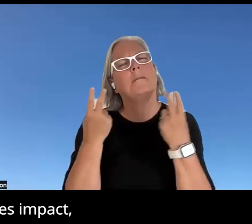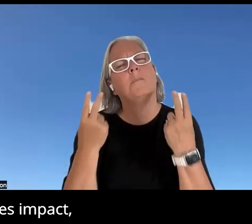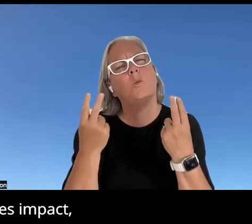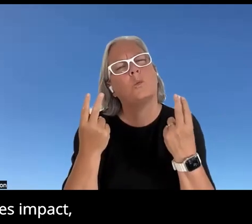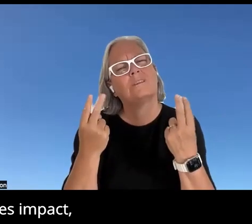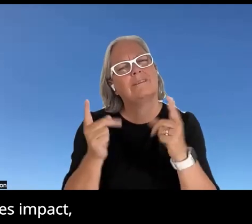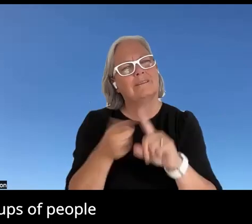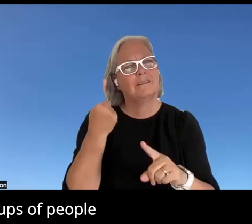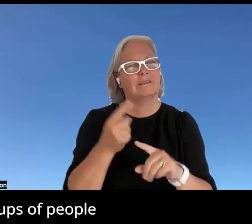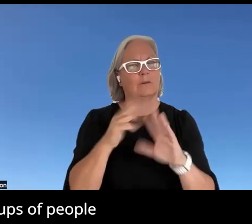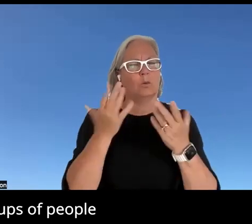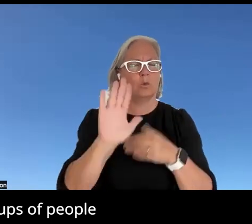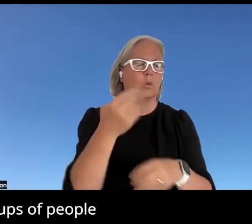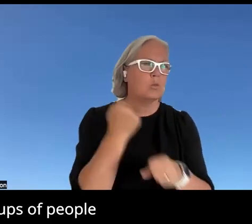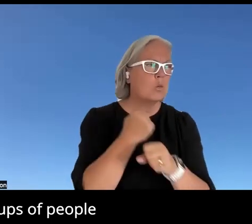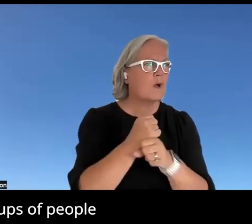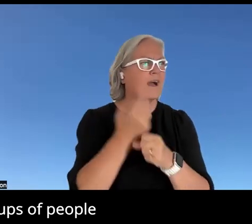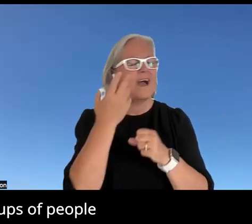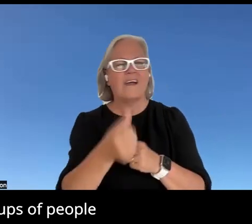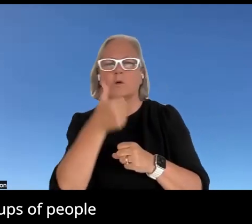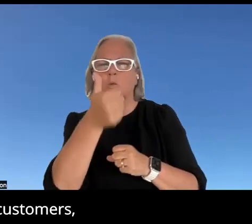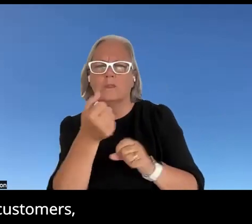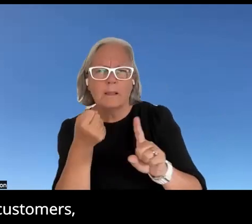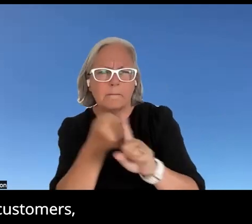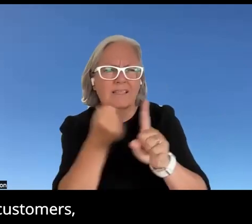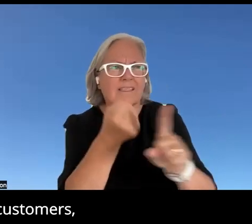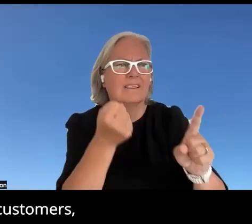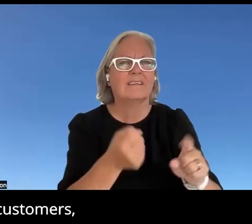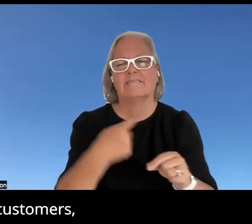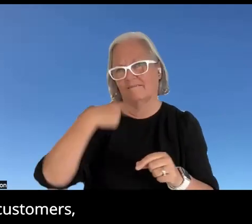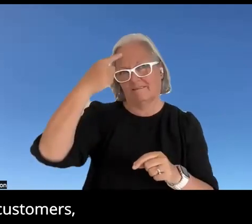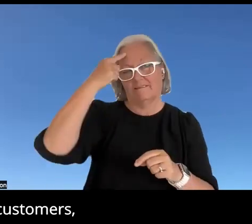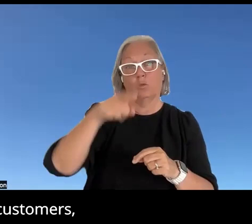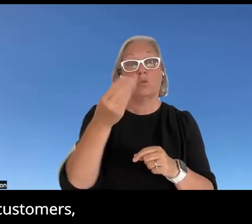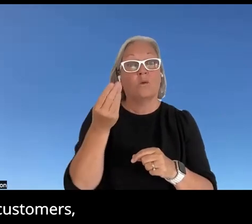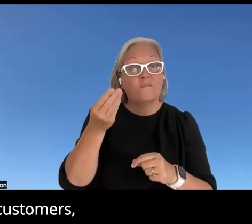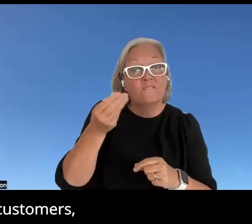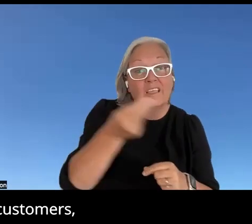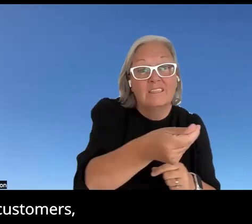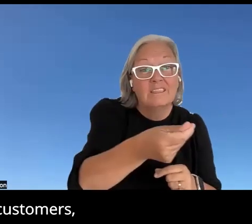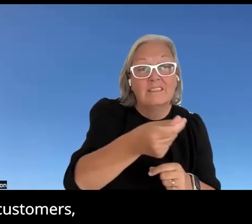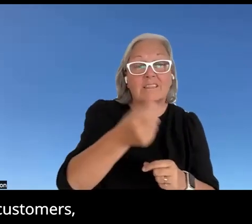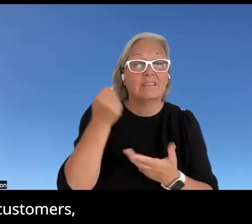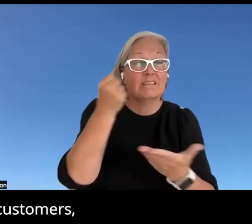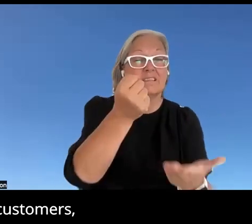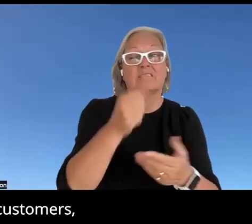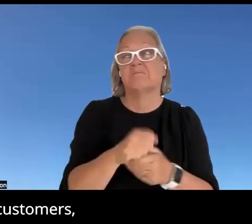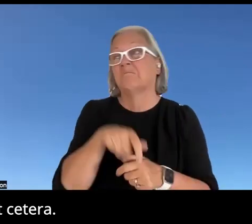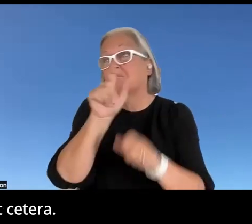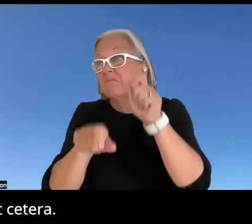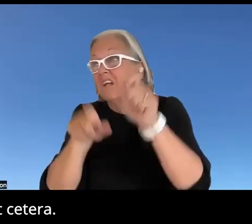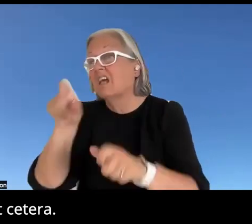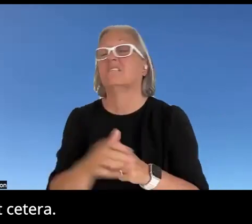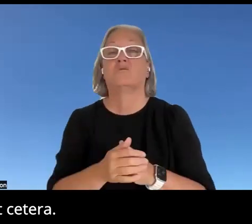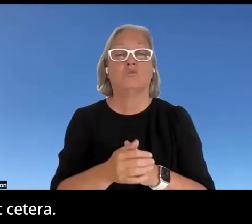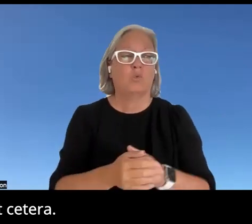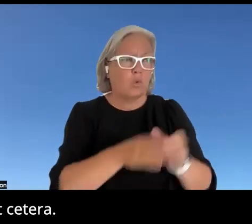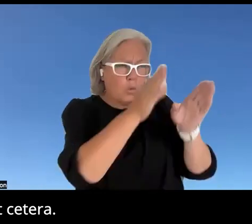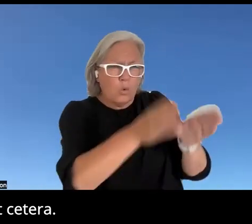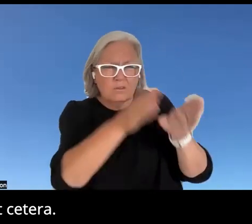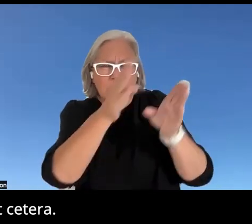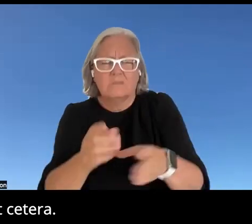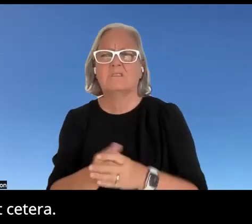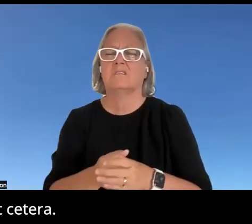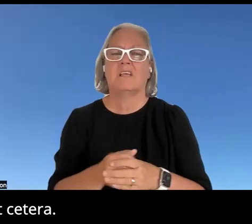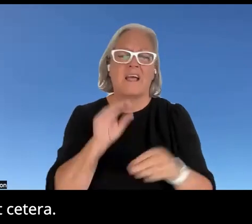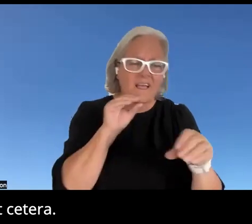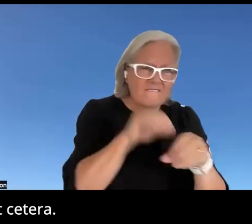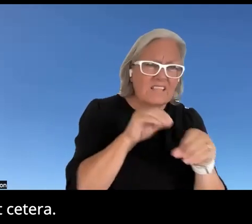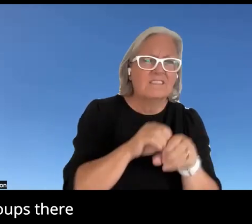impact were really important groups of people like funders clients customers investors users Etc so